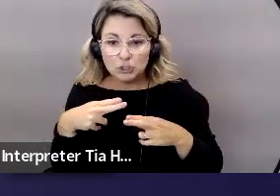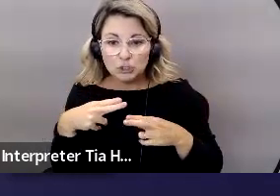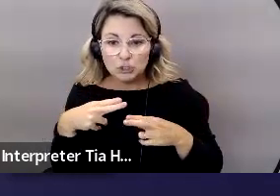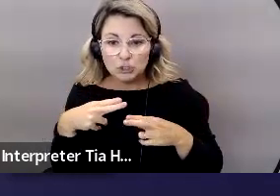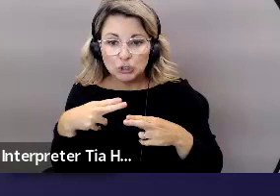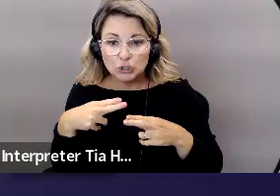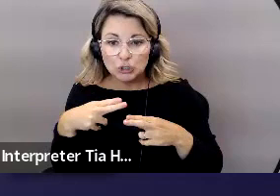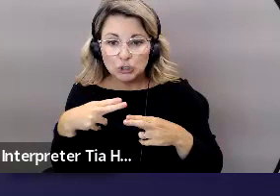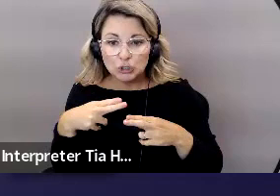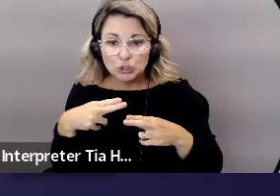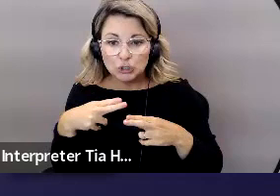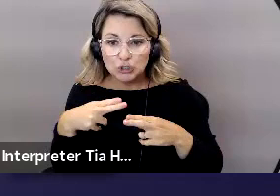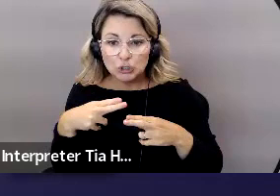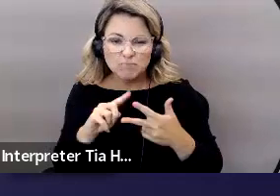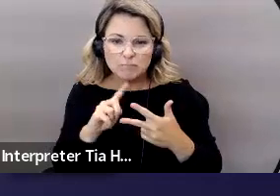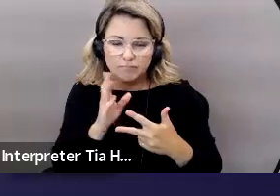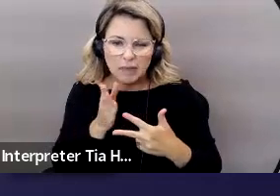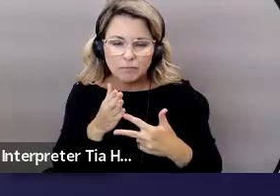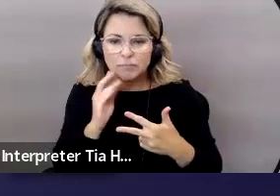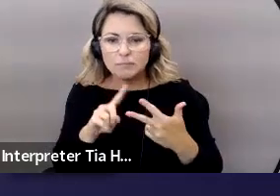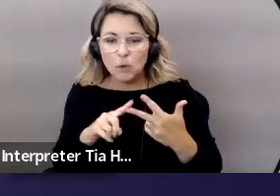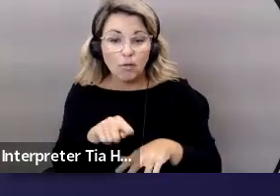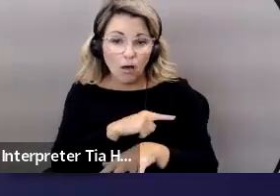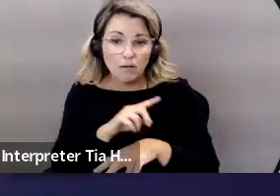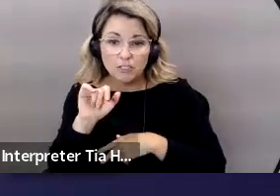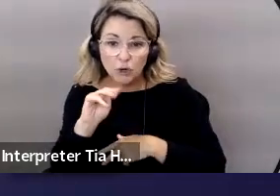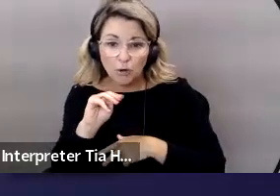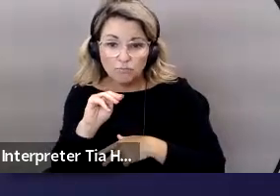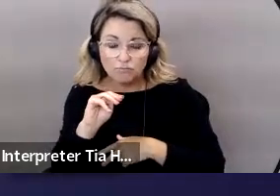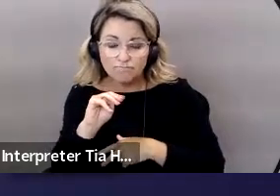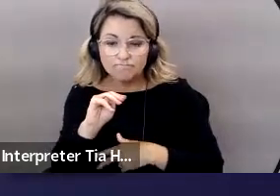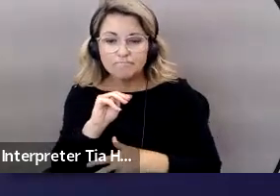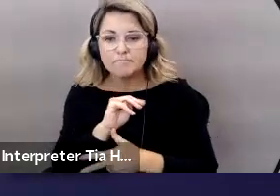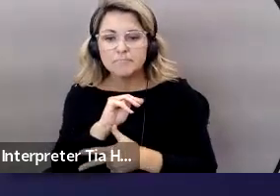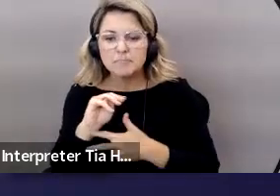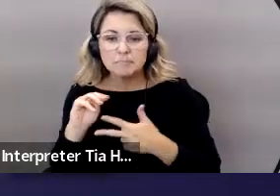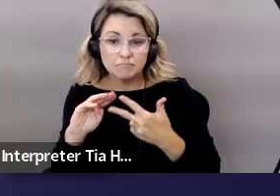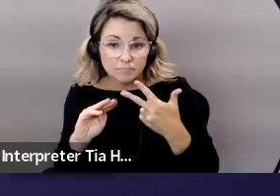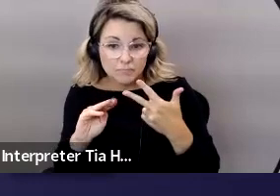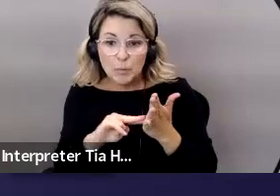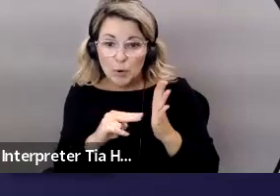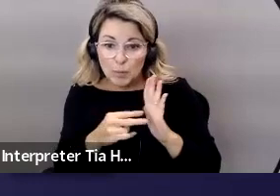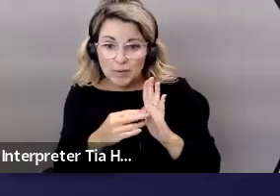goals all should reflect what the purpose of the grant is. If you have some goals and some metrics,